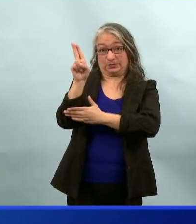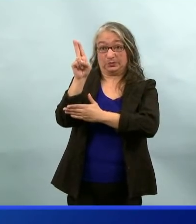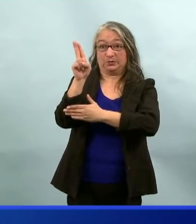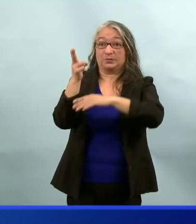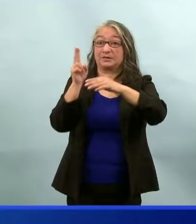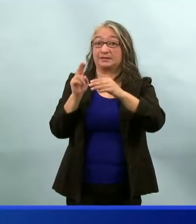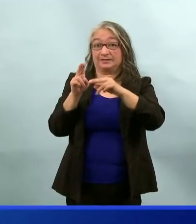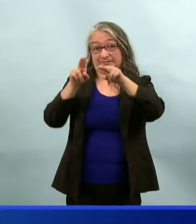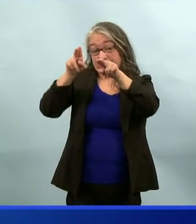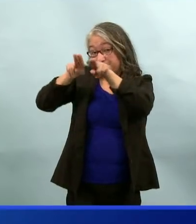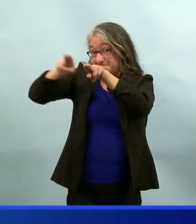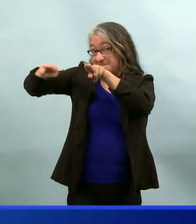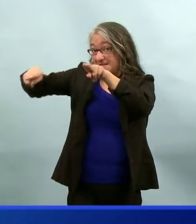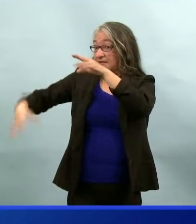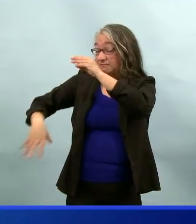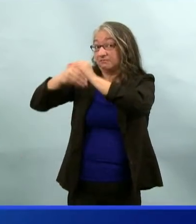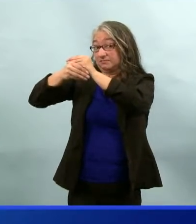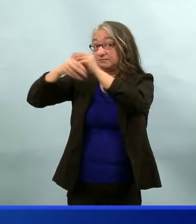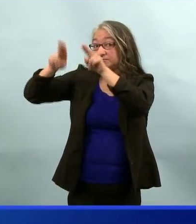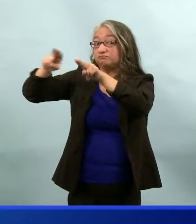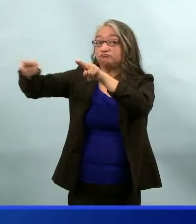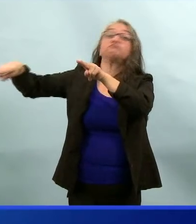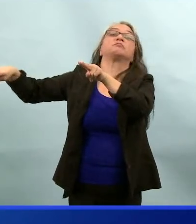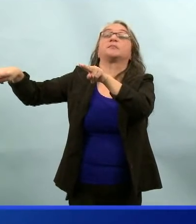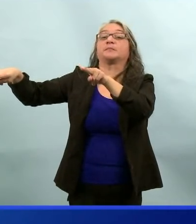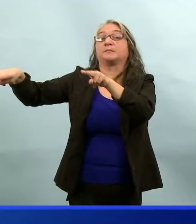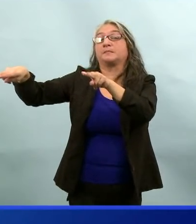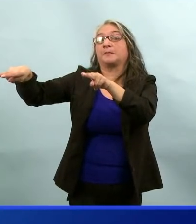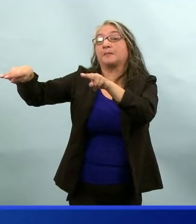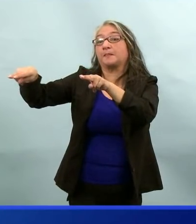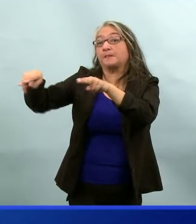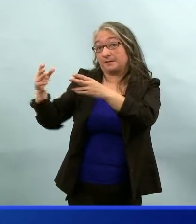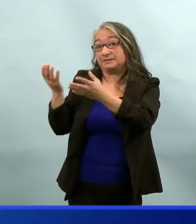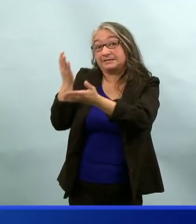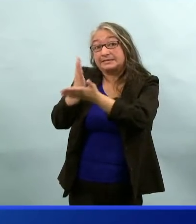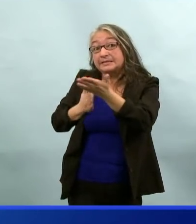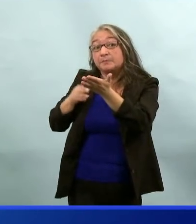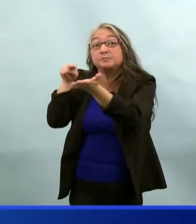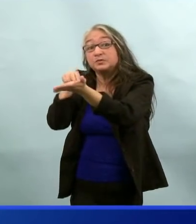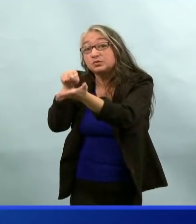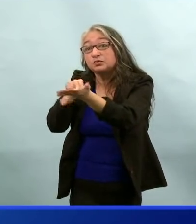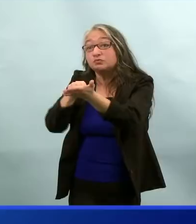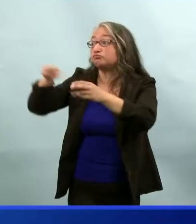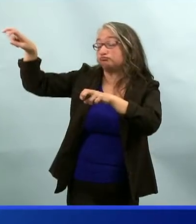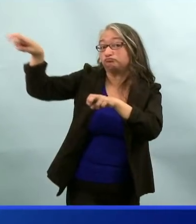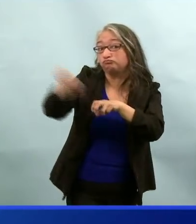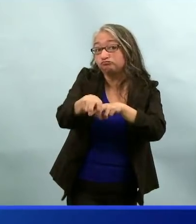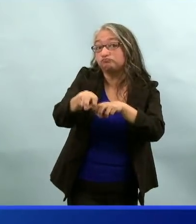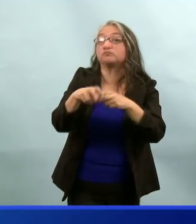health system and by training new nurses to work in our most specialized units including the icu